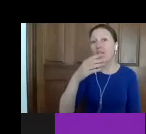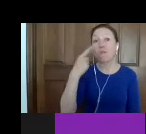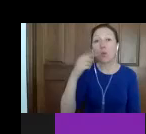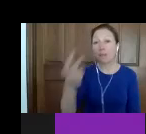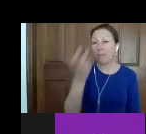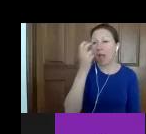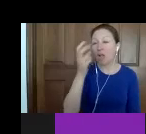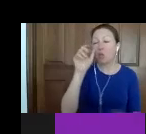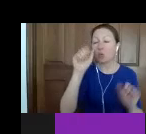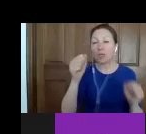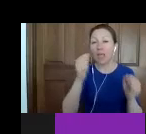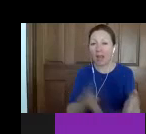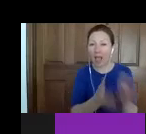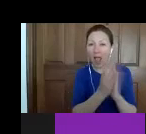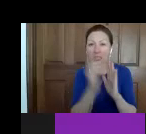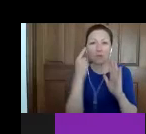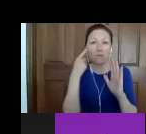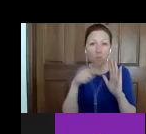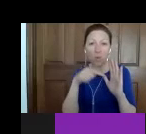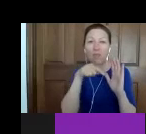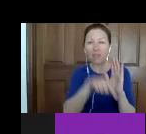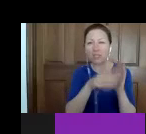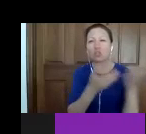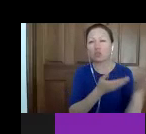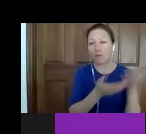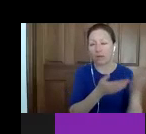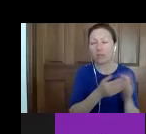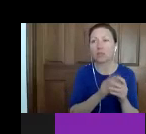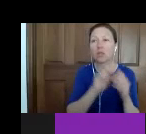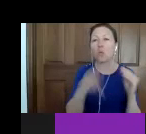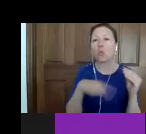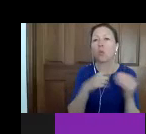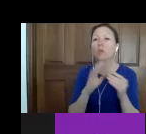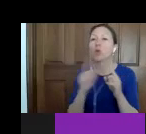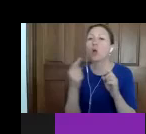When we talk to recruiters and employers, they run into a lot of problems with things